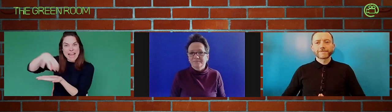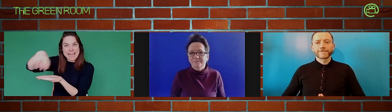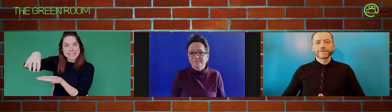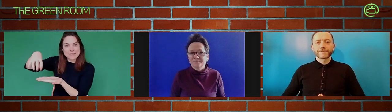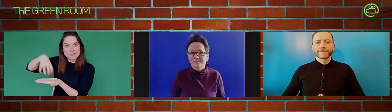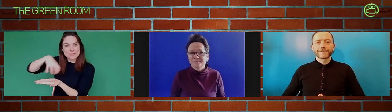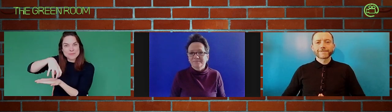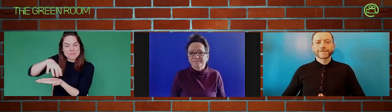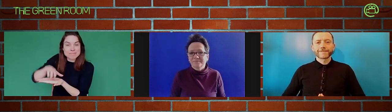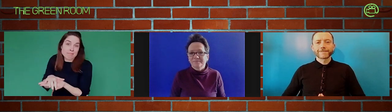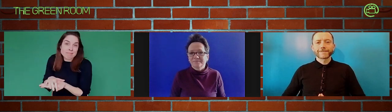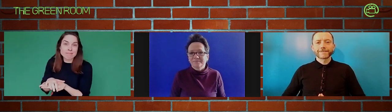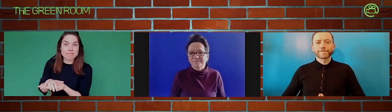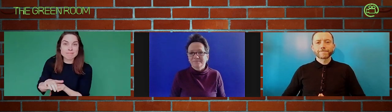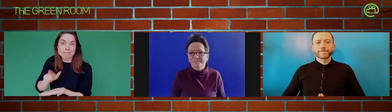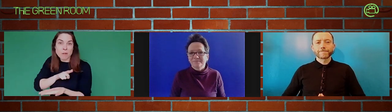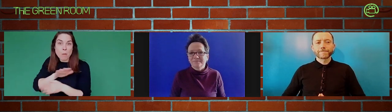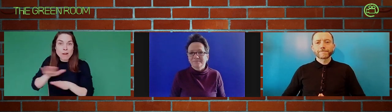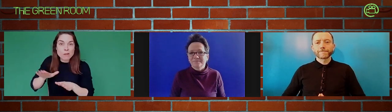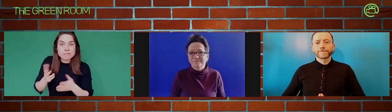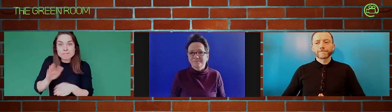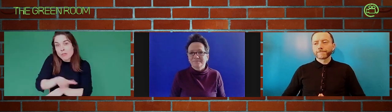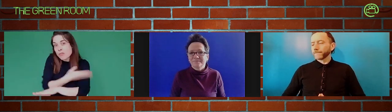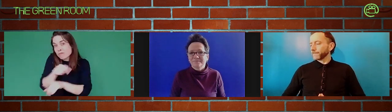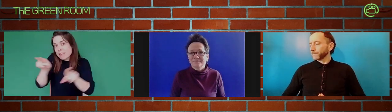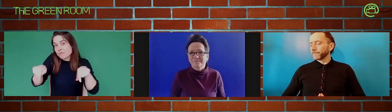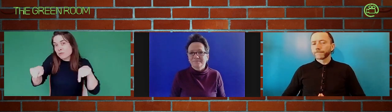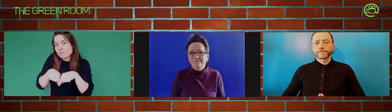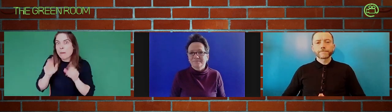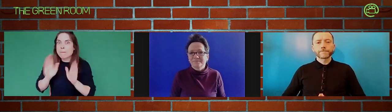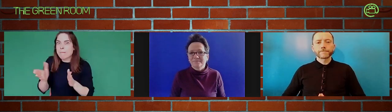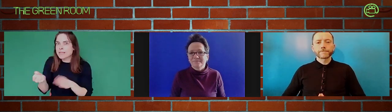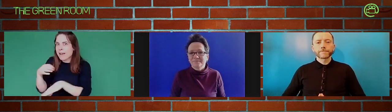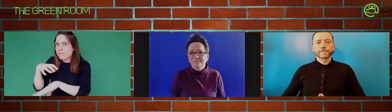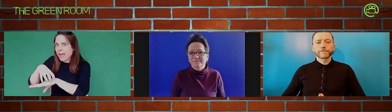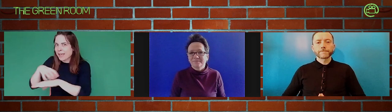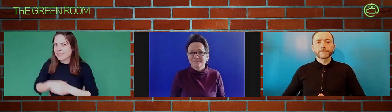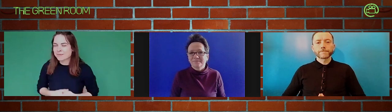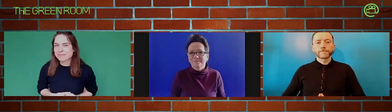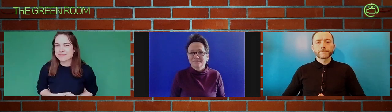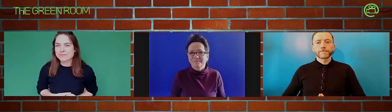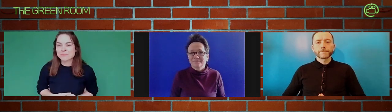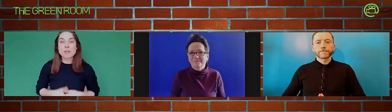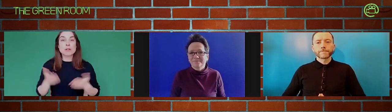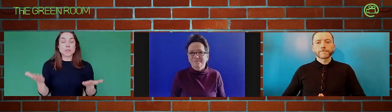you do in the green room and my interpreter today is the lovely